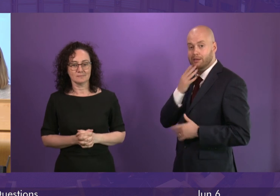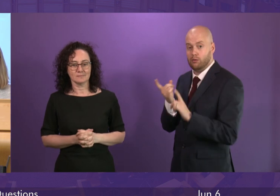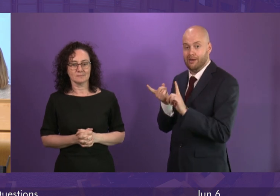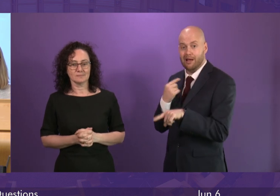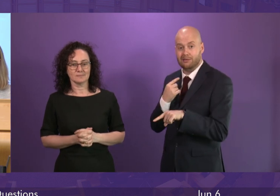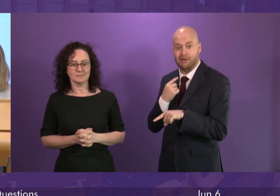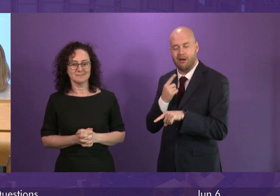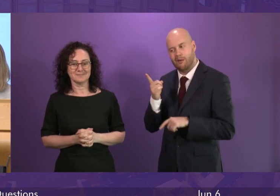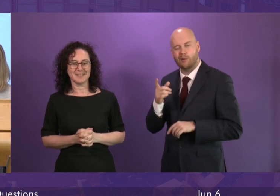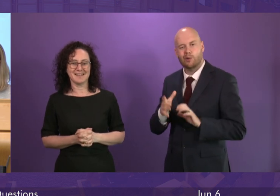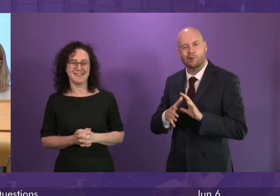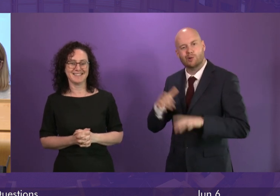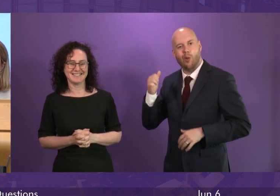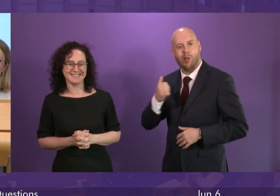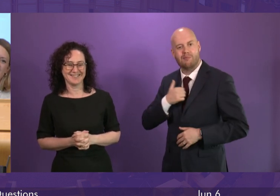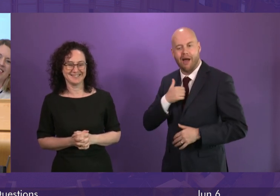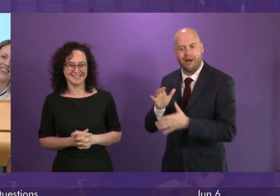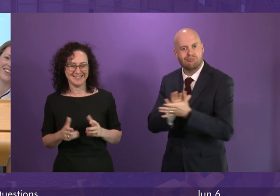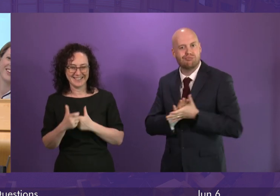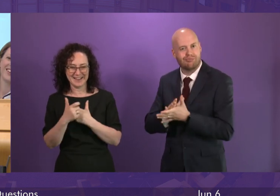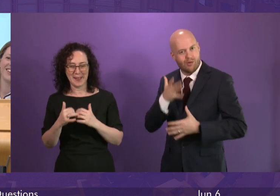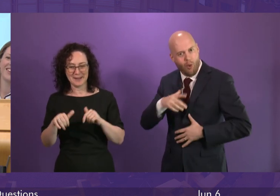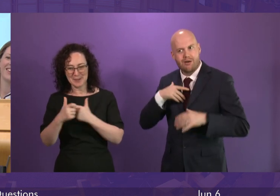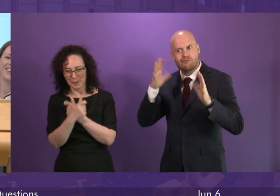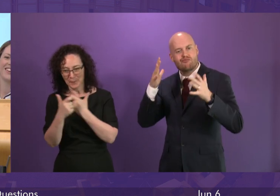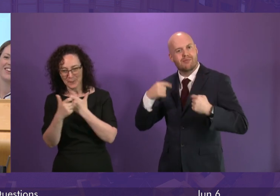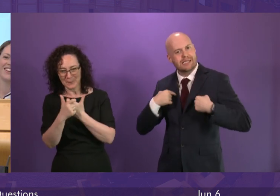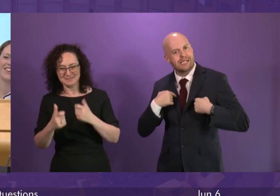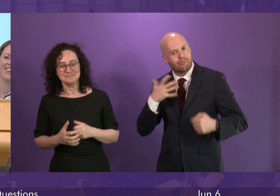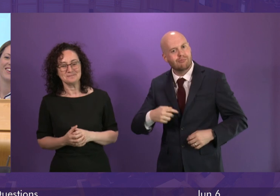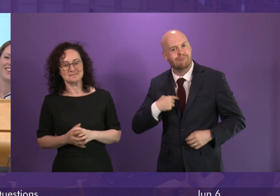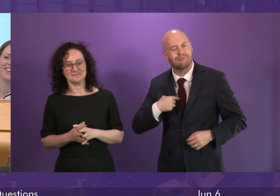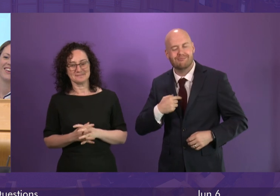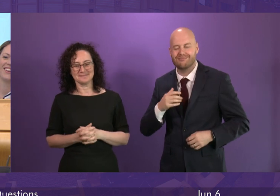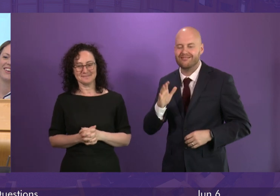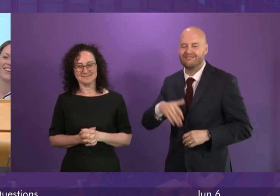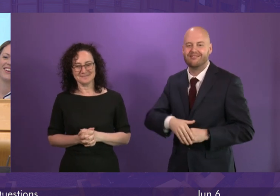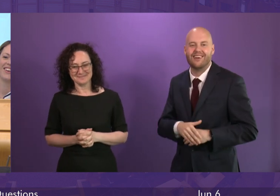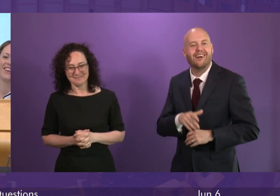some of my thunder in my supplementary question. I am delighted that, last October,